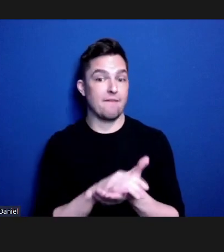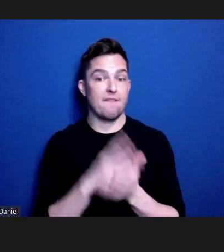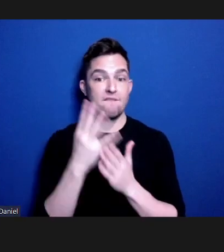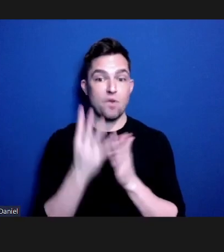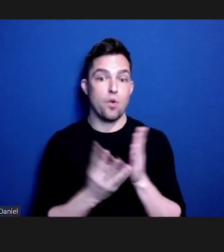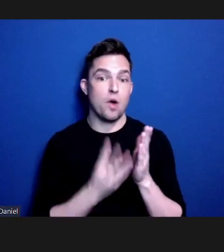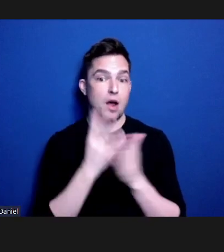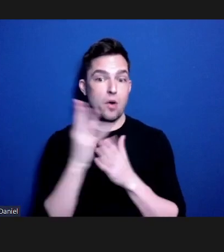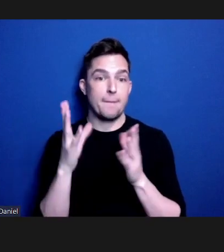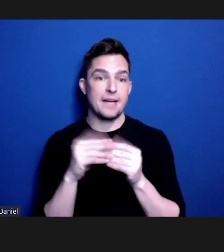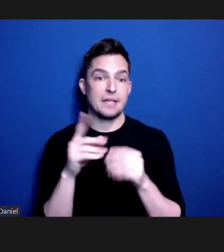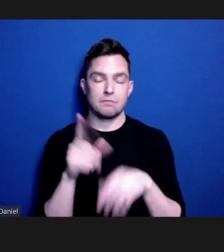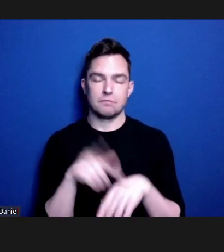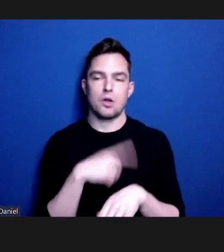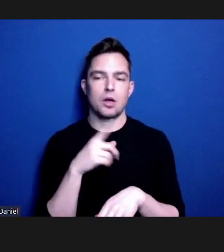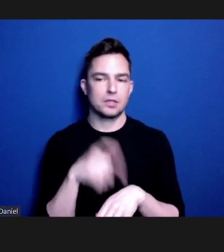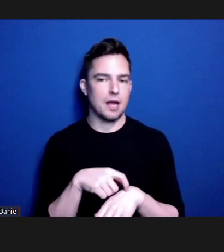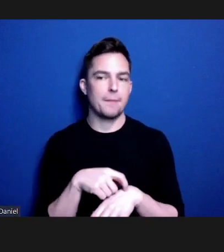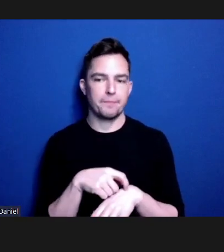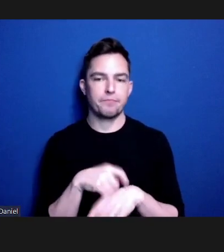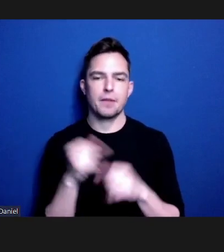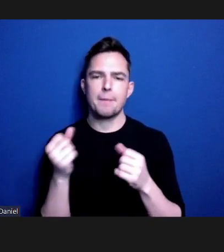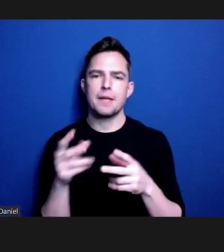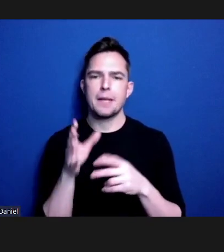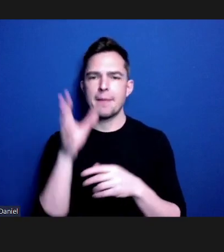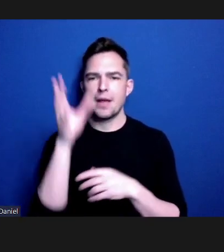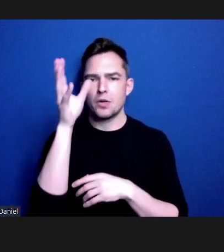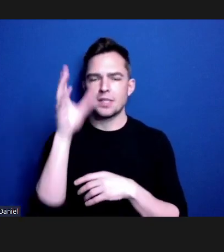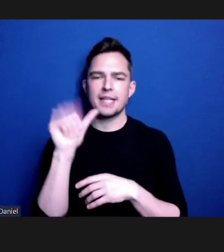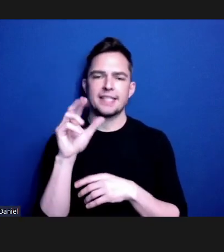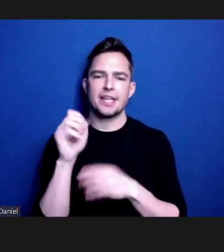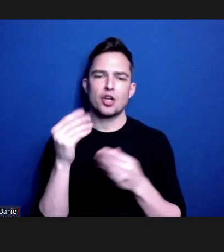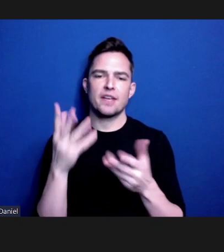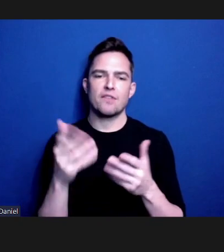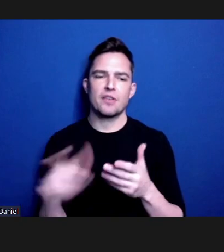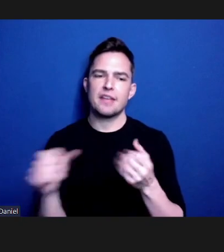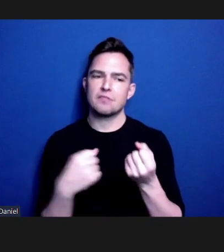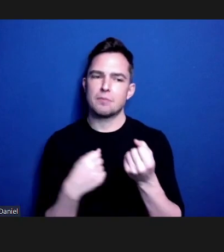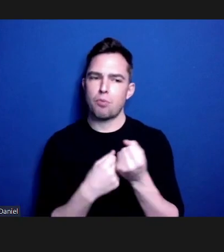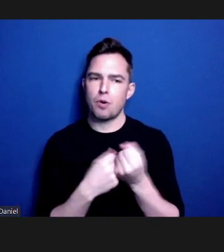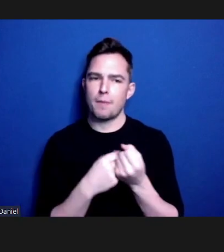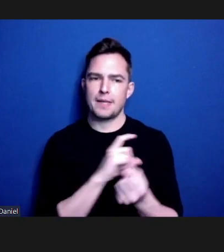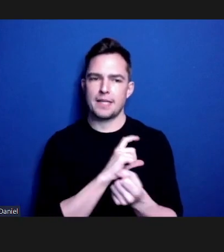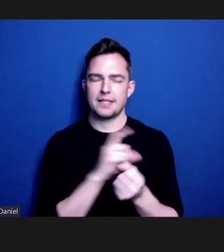was a long time. A lot of parents and caregivers who are in support of police, they show up.